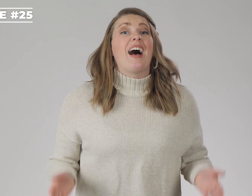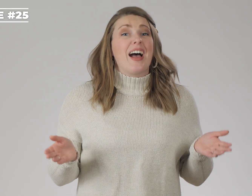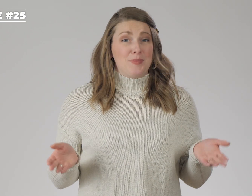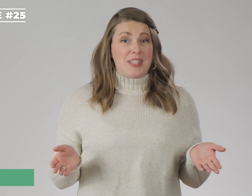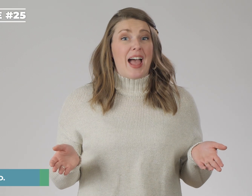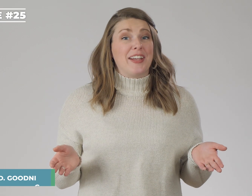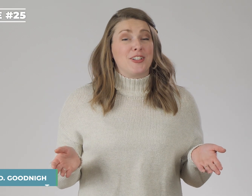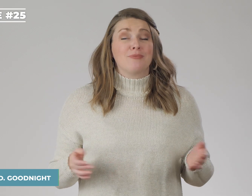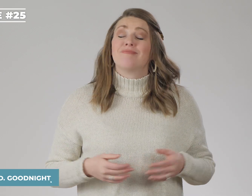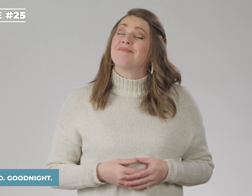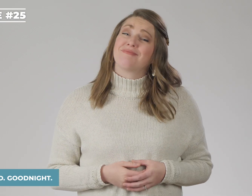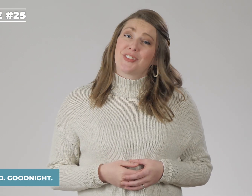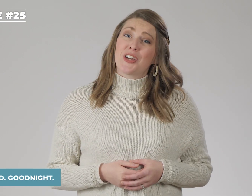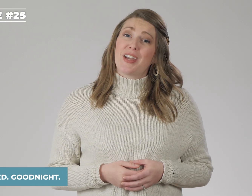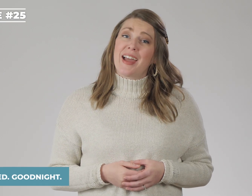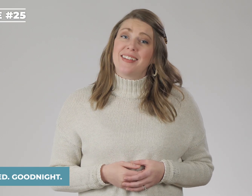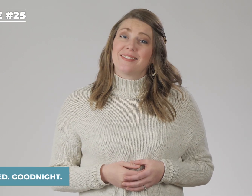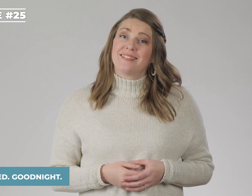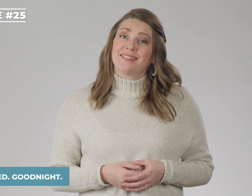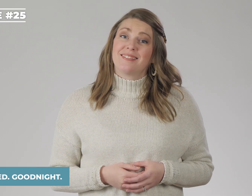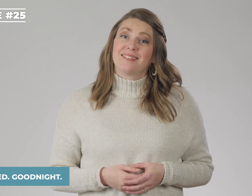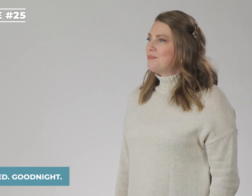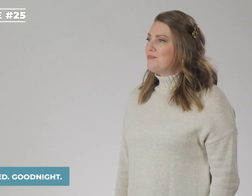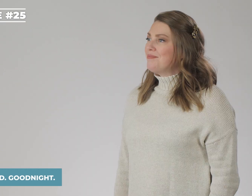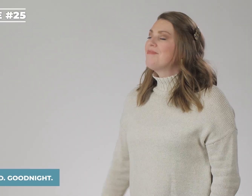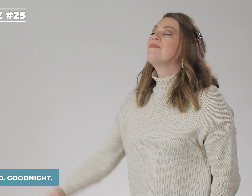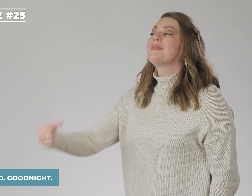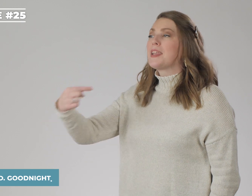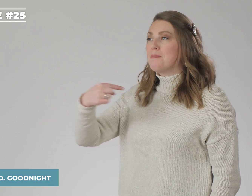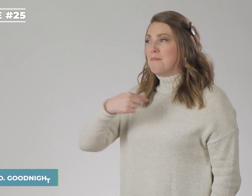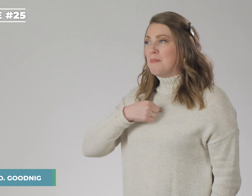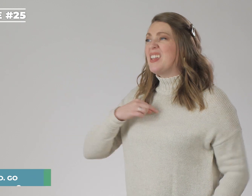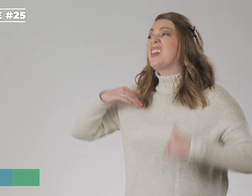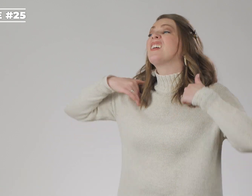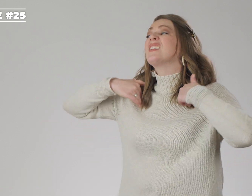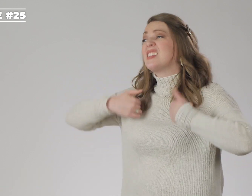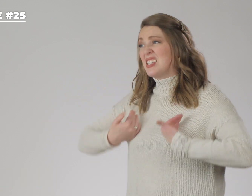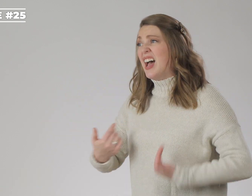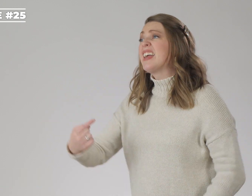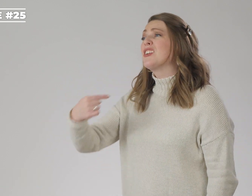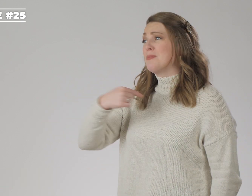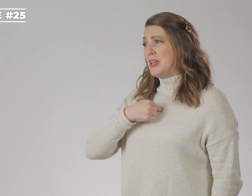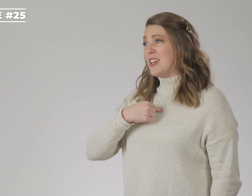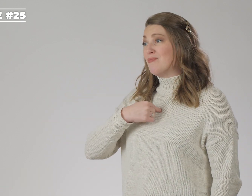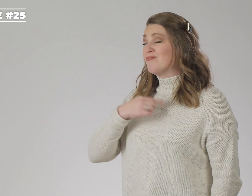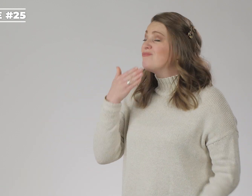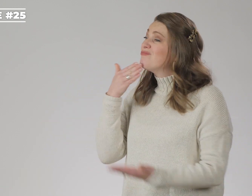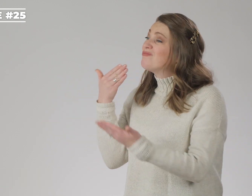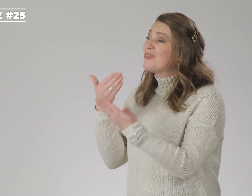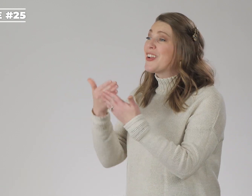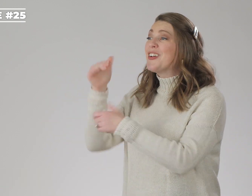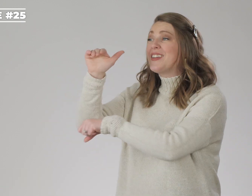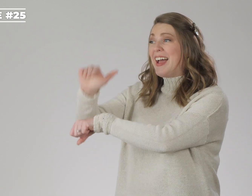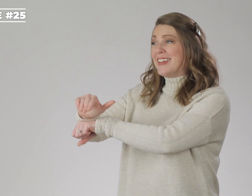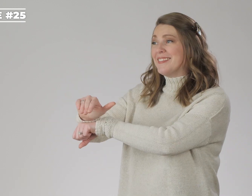I'm tired, good night. 'Me tired me, good night.'